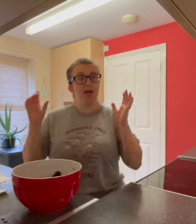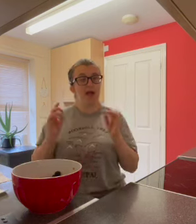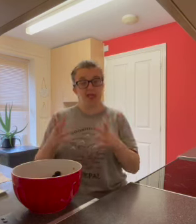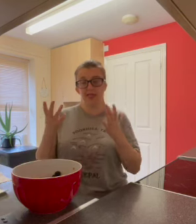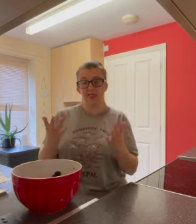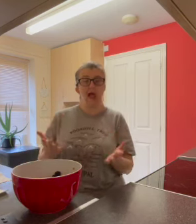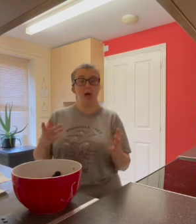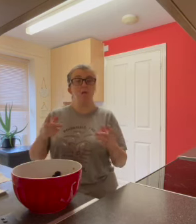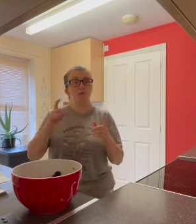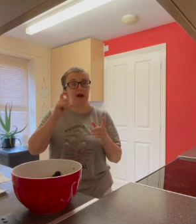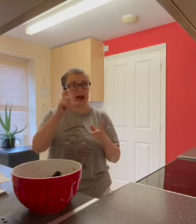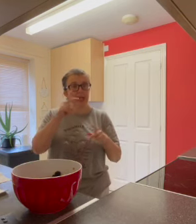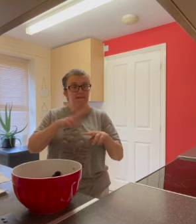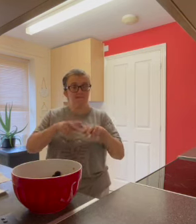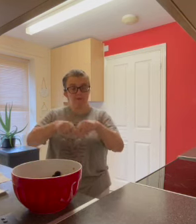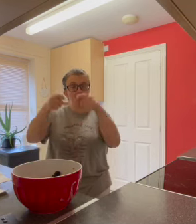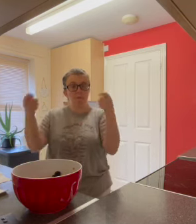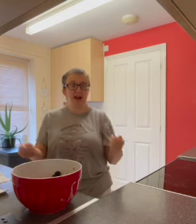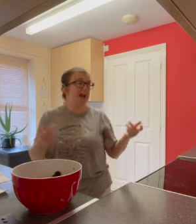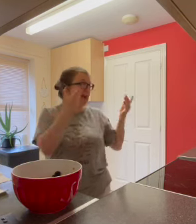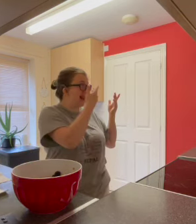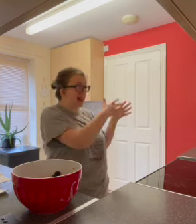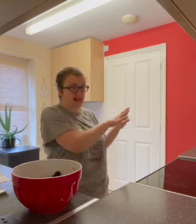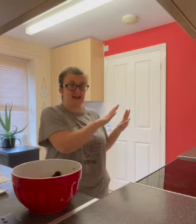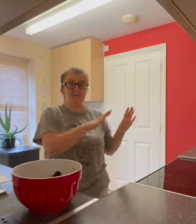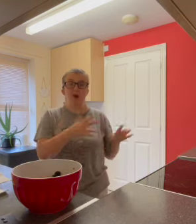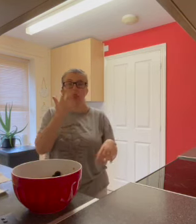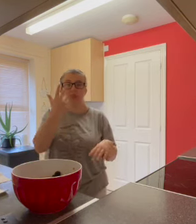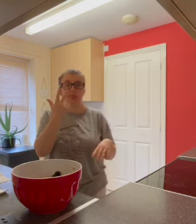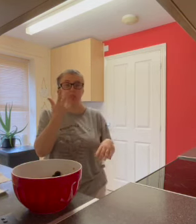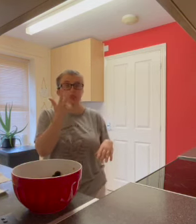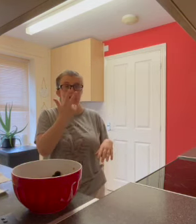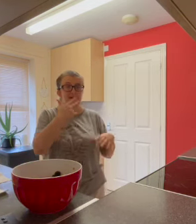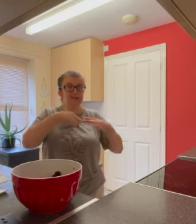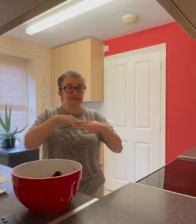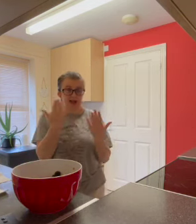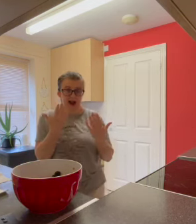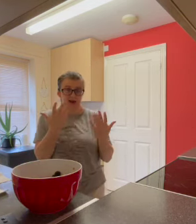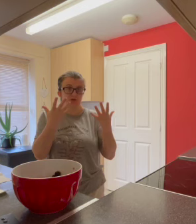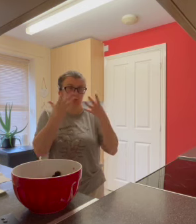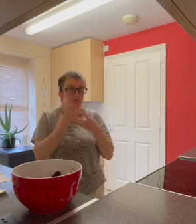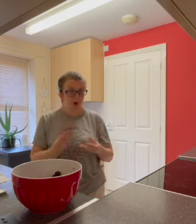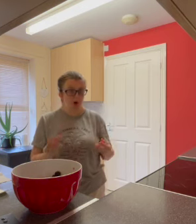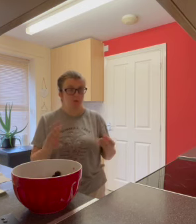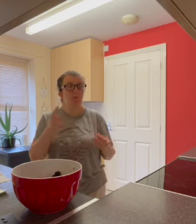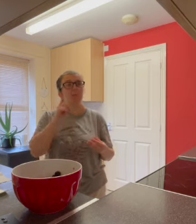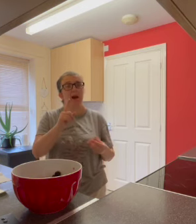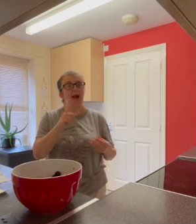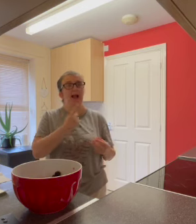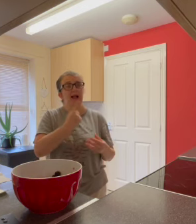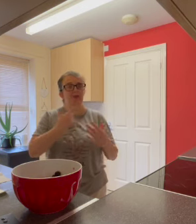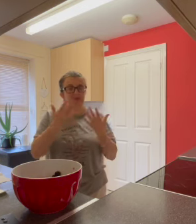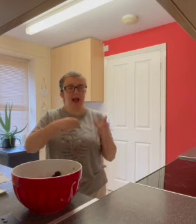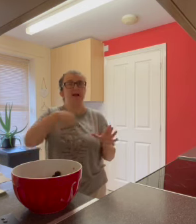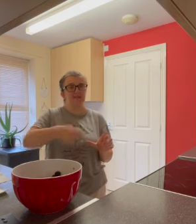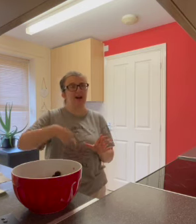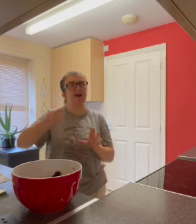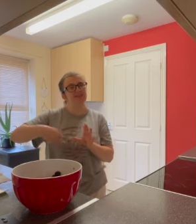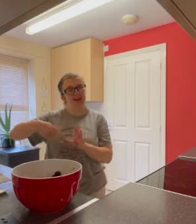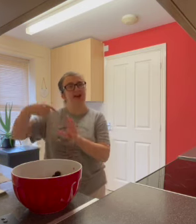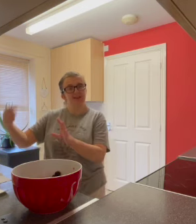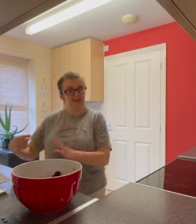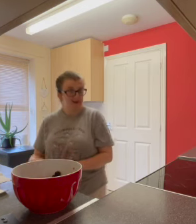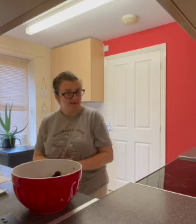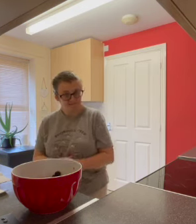ok, now cover it with cling film and leave it in the fridge for 3 day to soak but stir once each day.